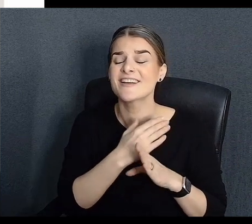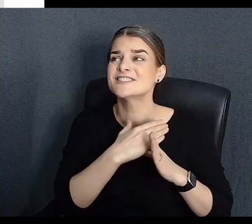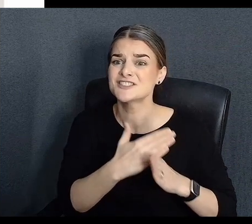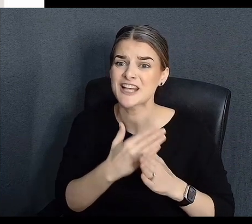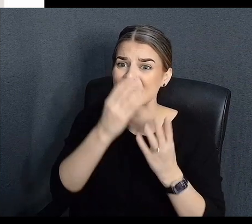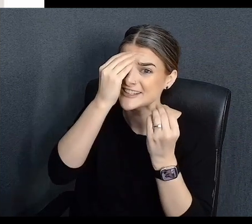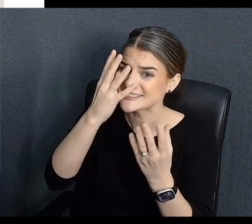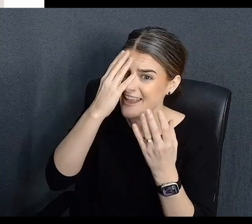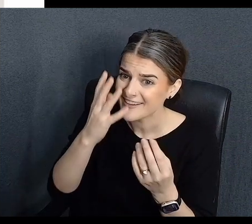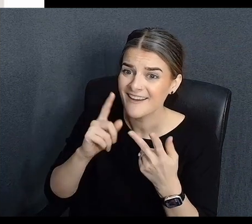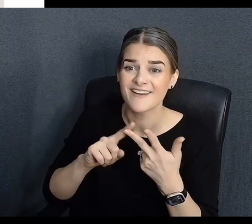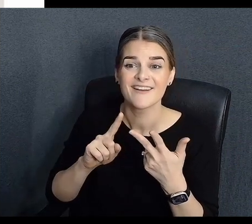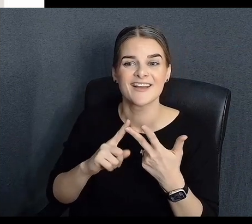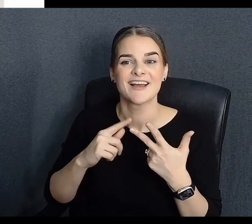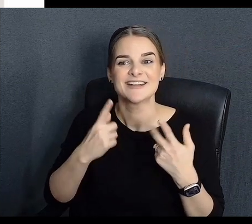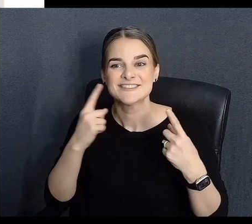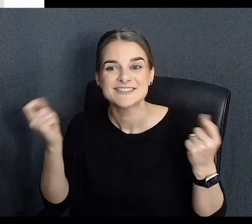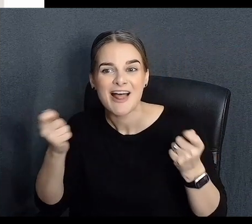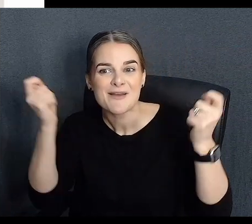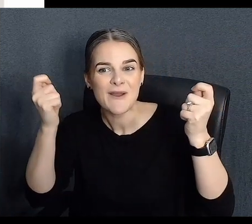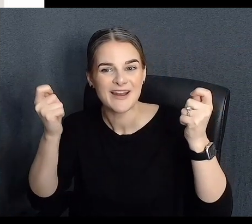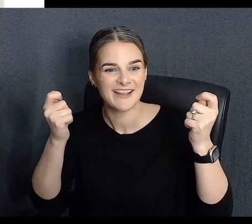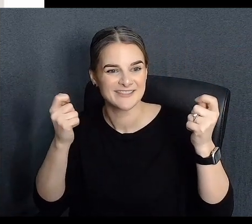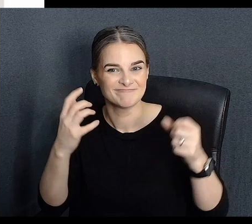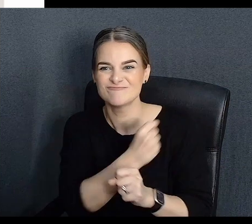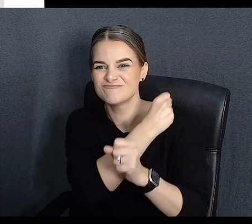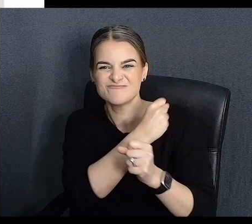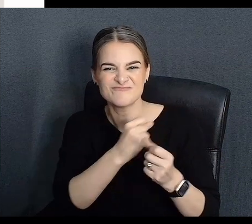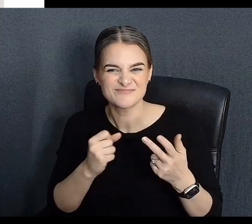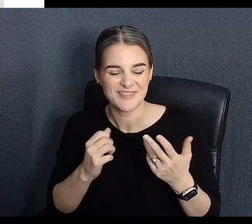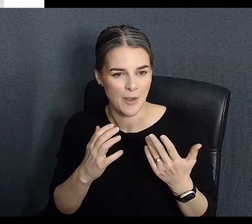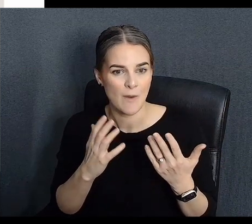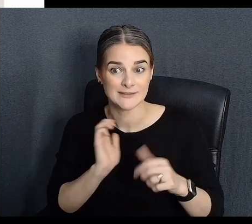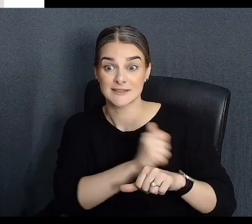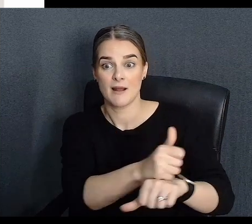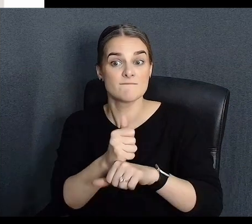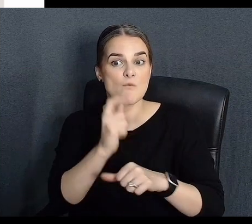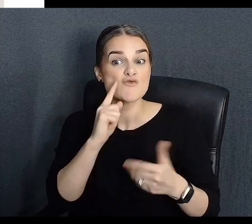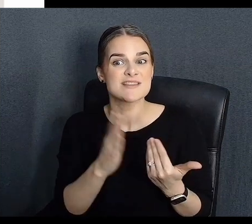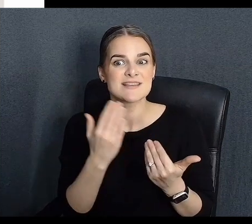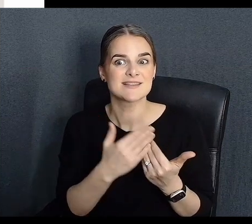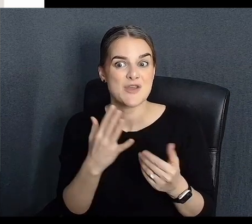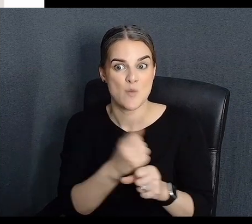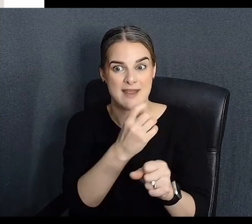we're setting the person up for easy wins. But we also want to make sure too, that we're customizing that device,